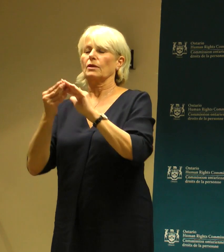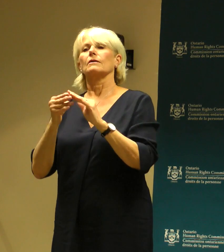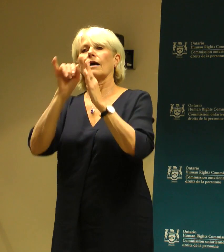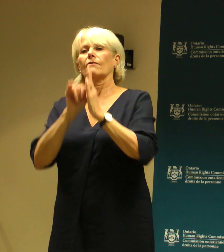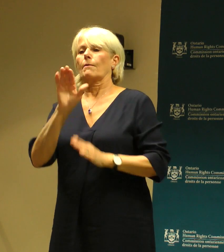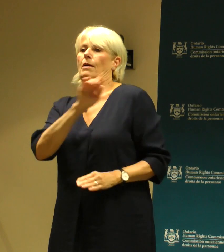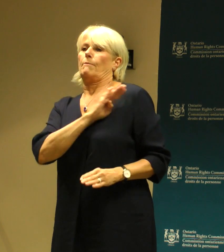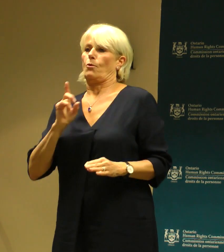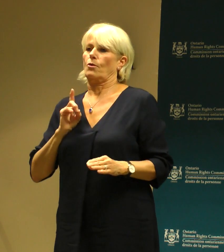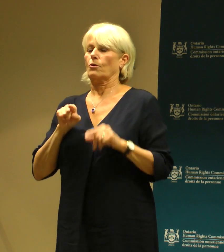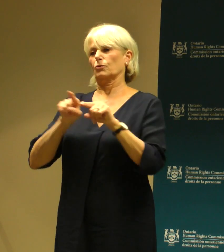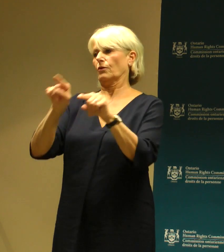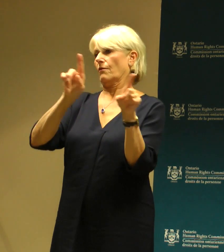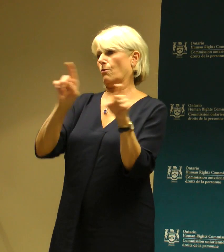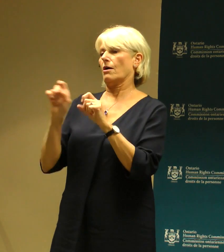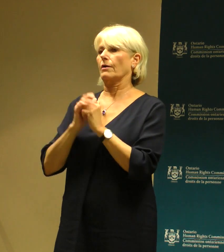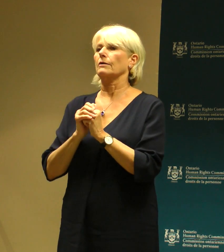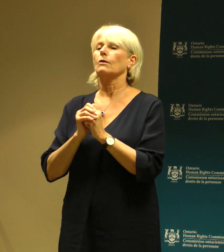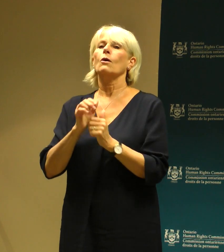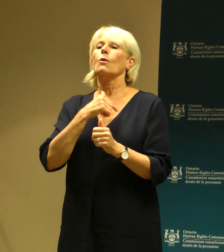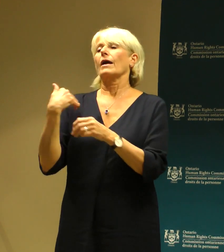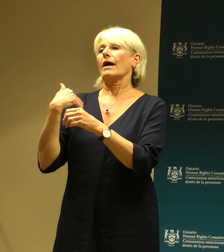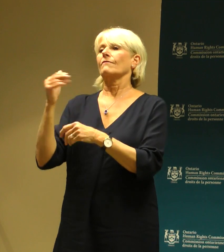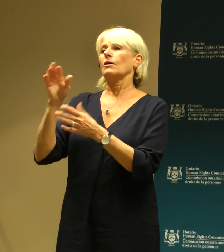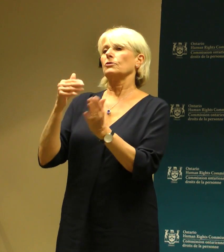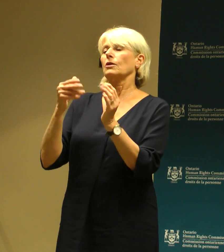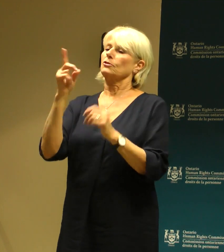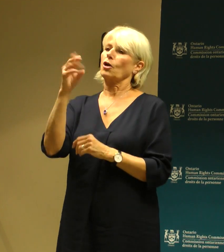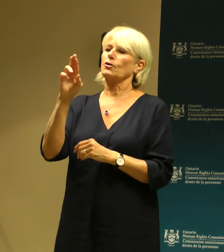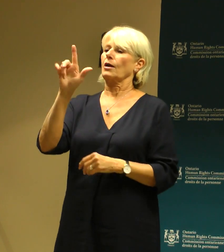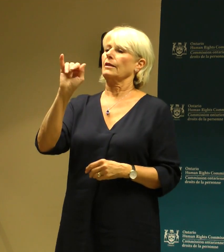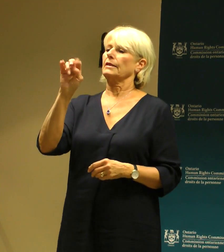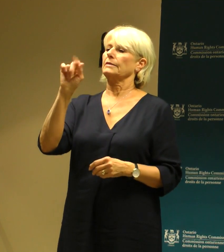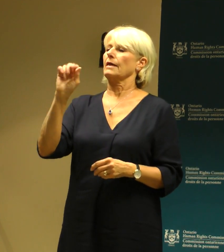The Commission has retained Dr. Linda Siegel, an internationally-recognized